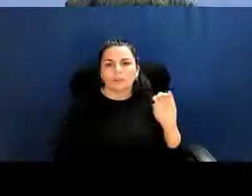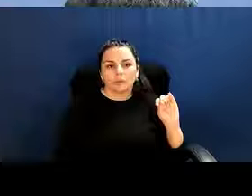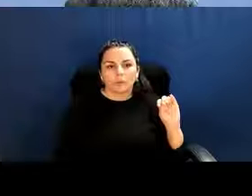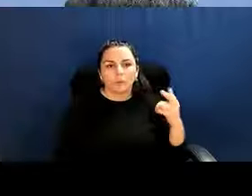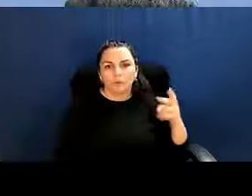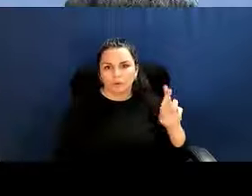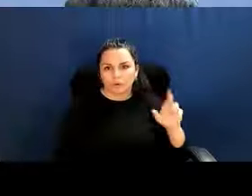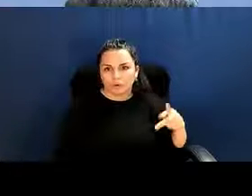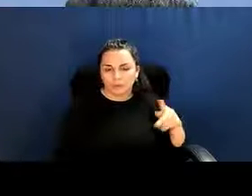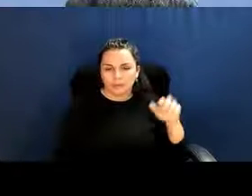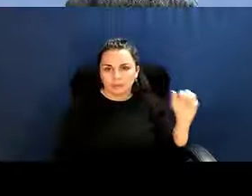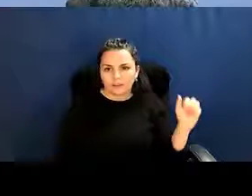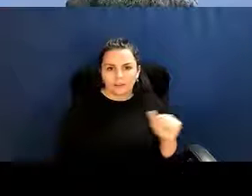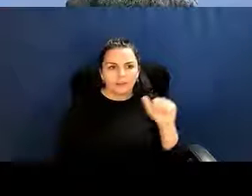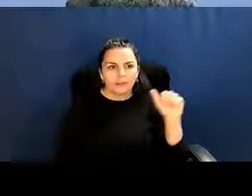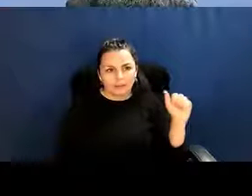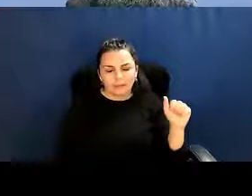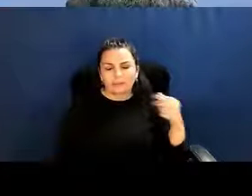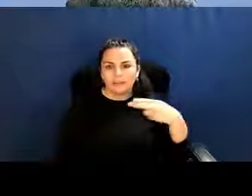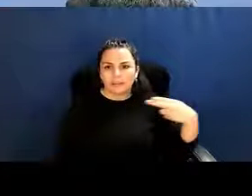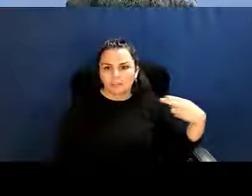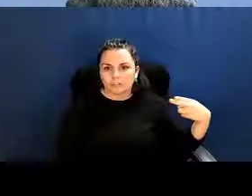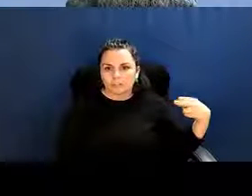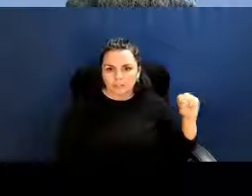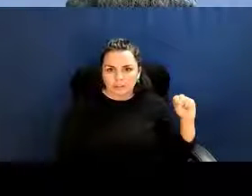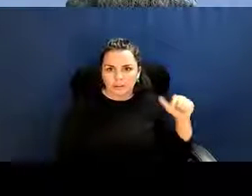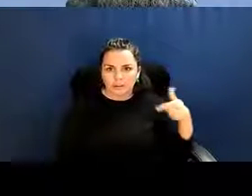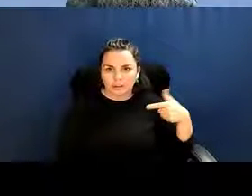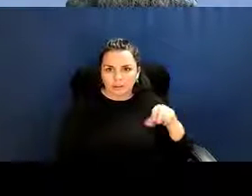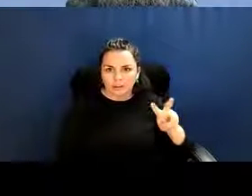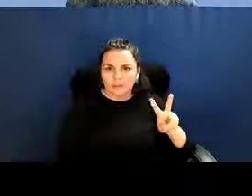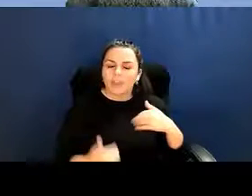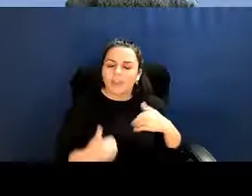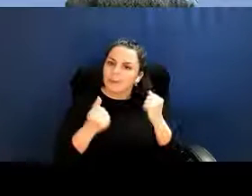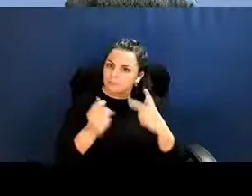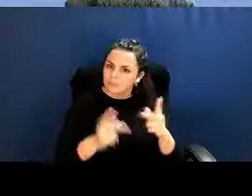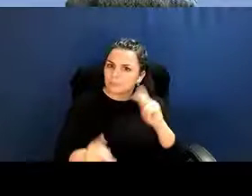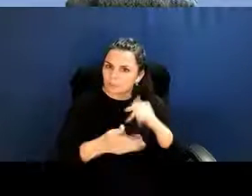We have a roster of people who support this mail box, and by all means,